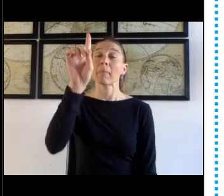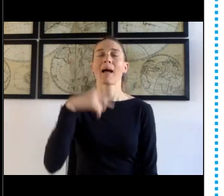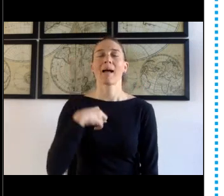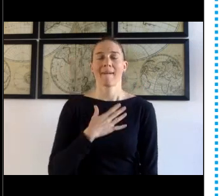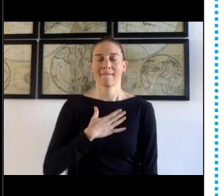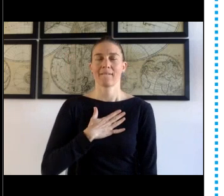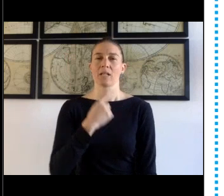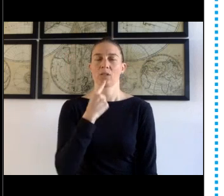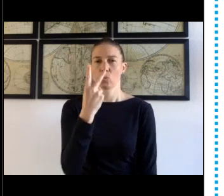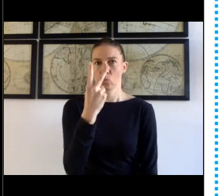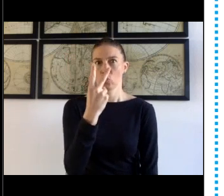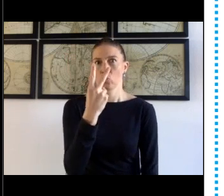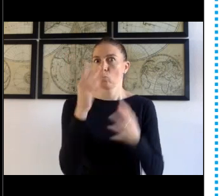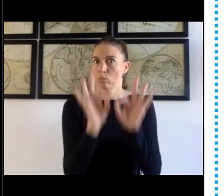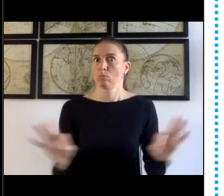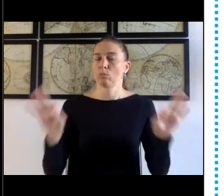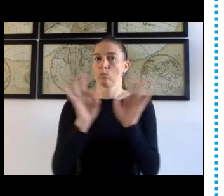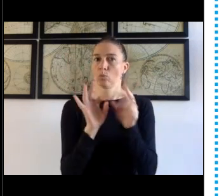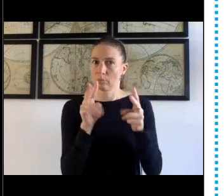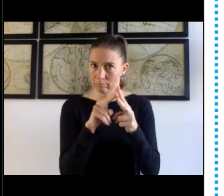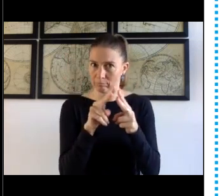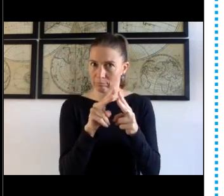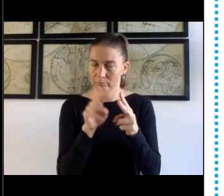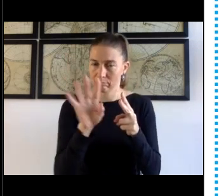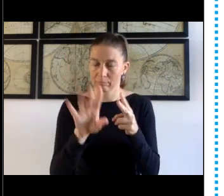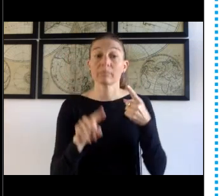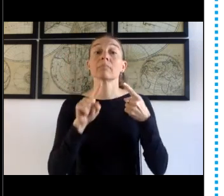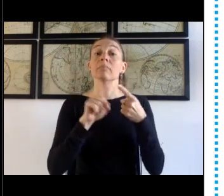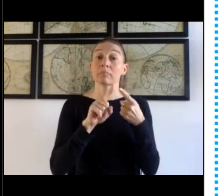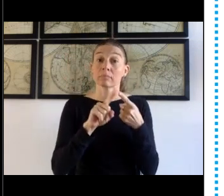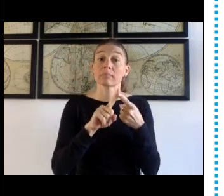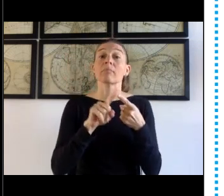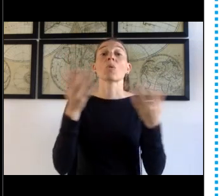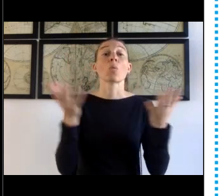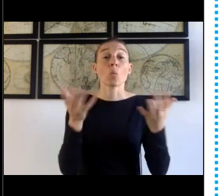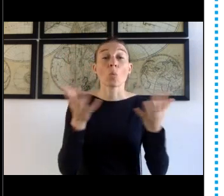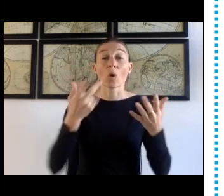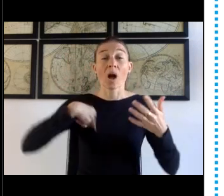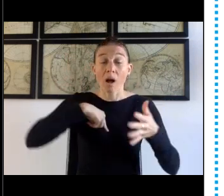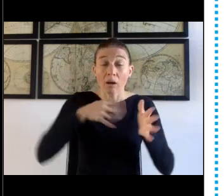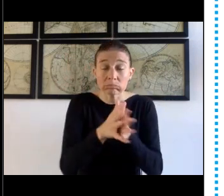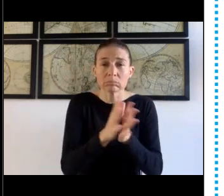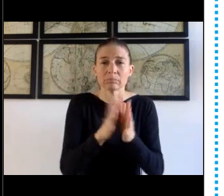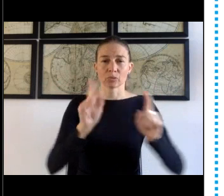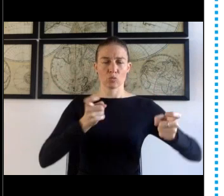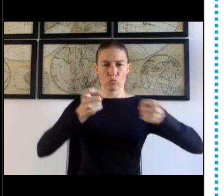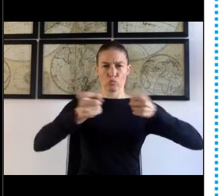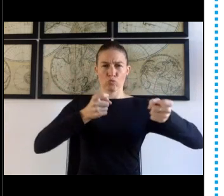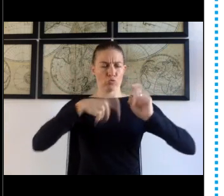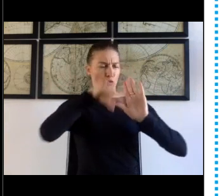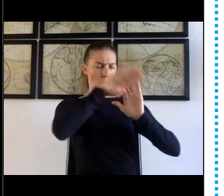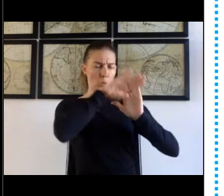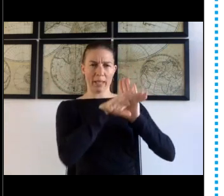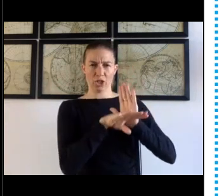First of all, I want to say that we'll talk about regulations. And this is important because regulations are